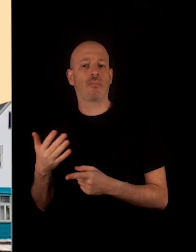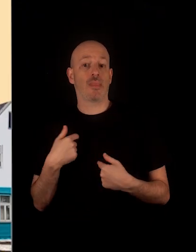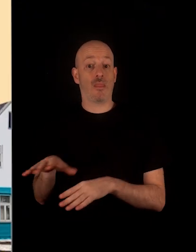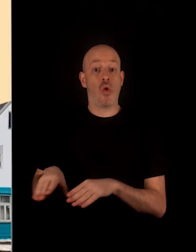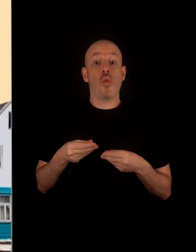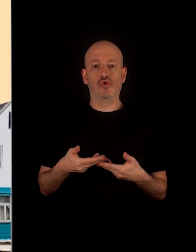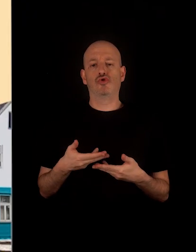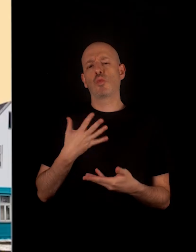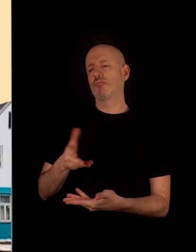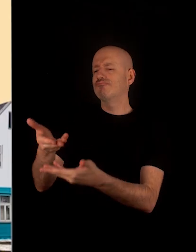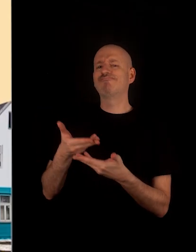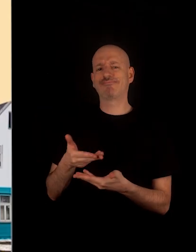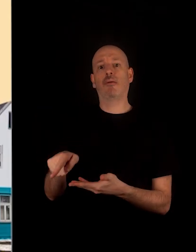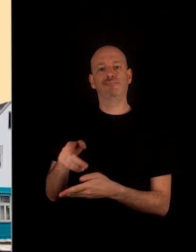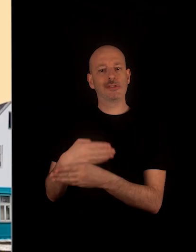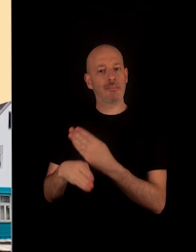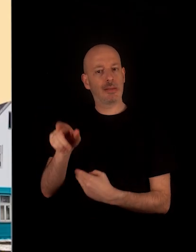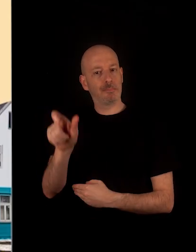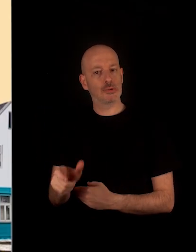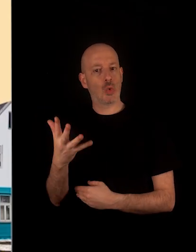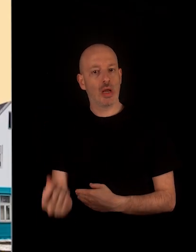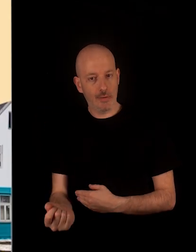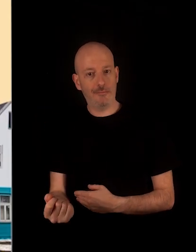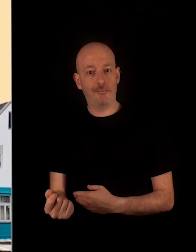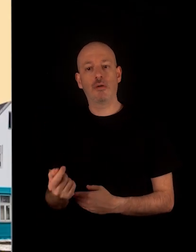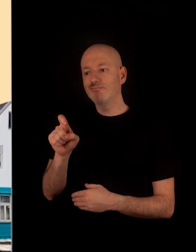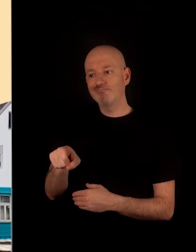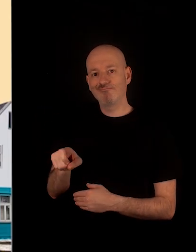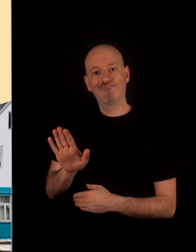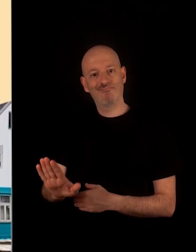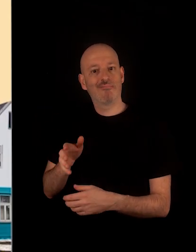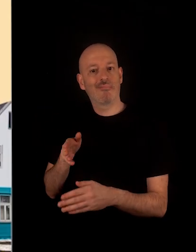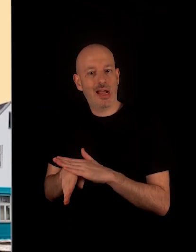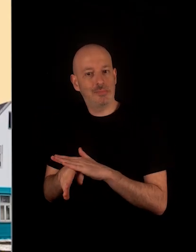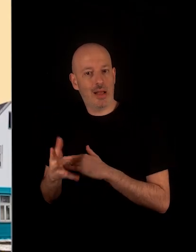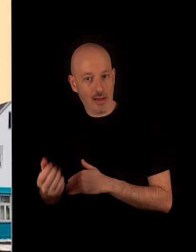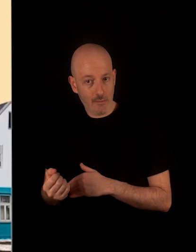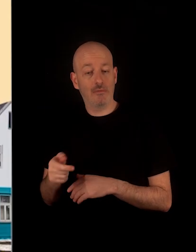The hosting allowance is a fixed amount of €50 per resident per day